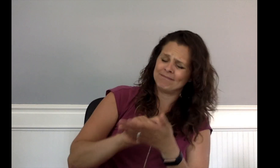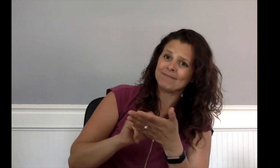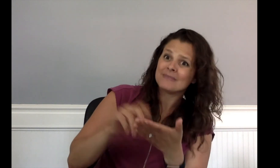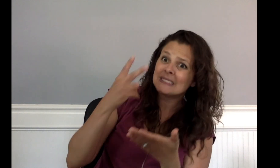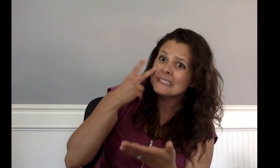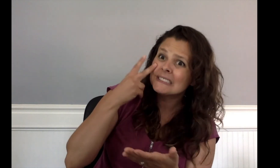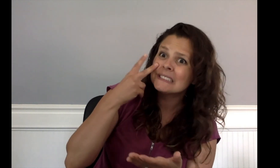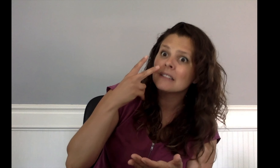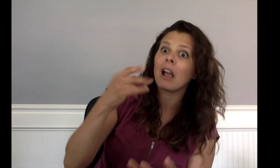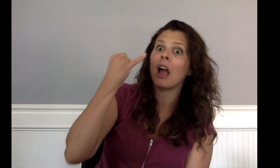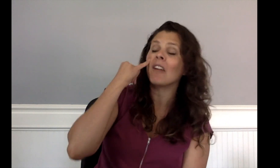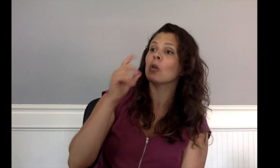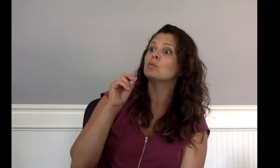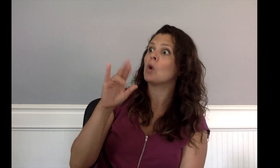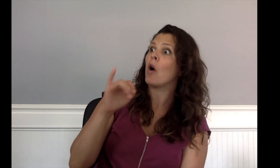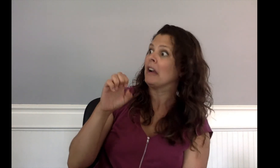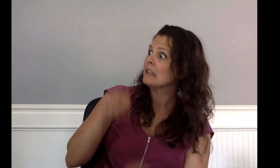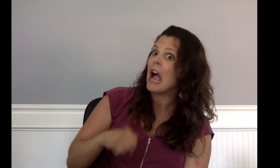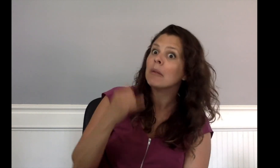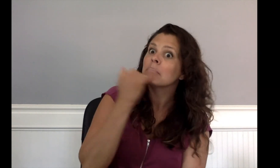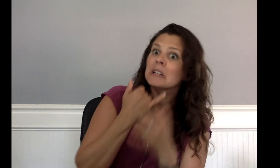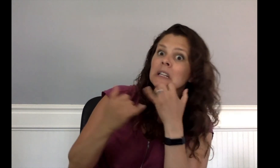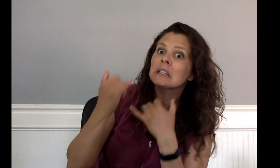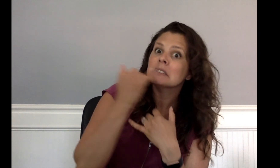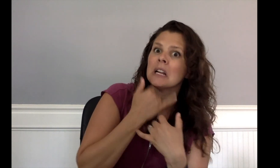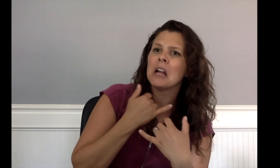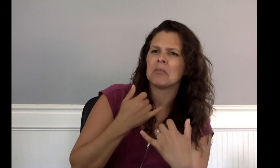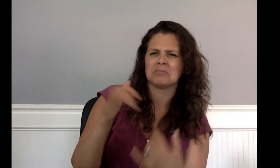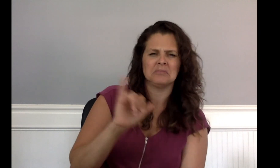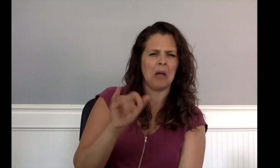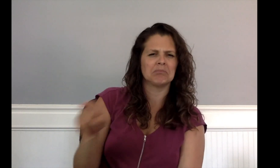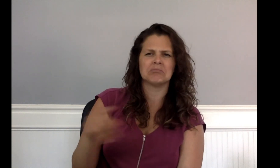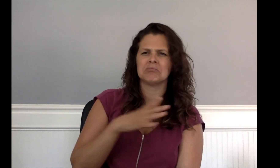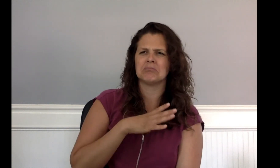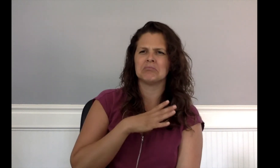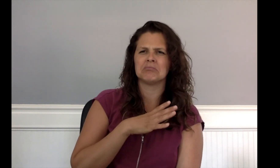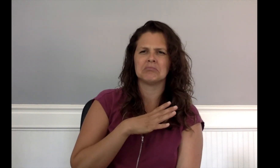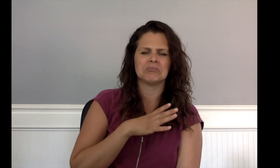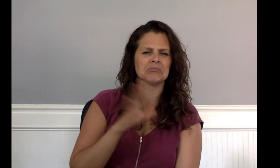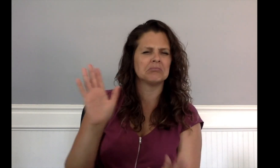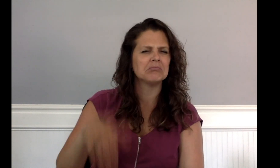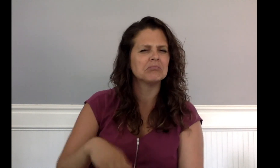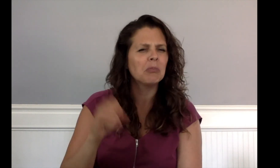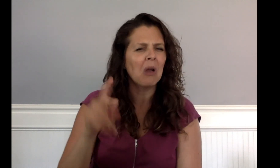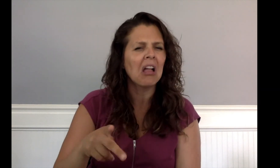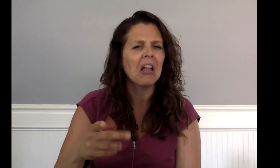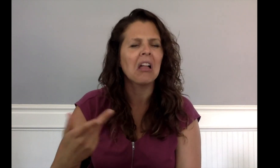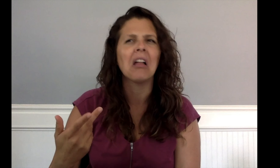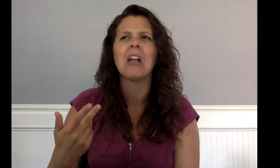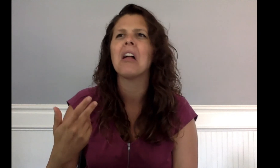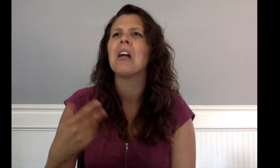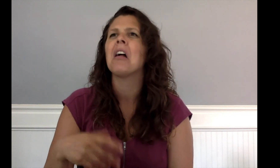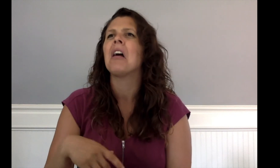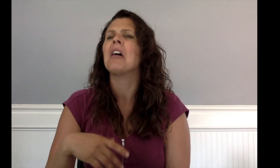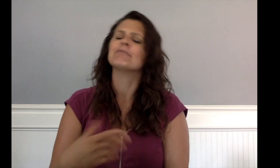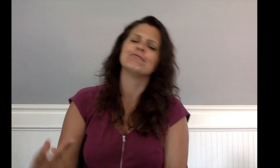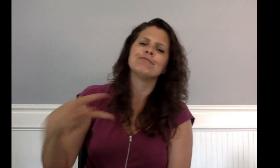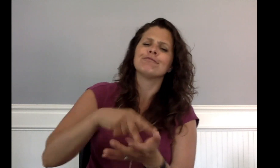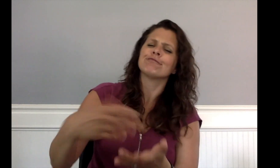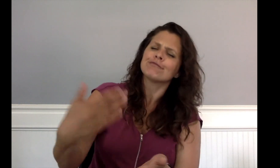"SEE?" Charlie wrote. "If Dorrie can make mistakes, so can you."